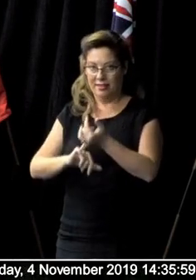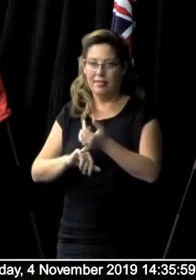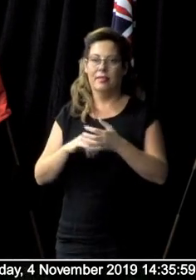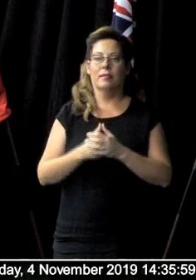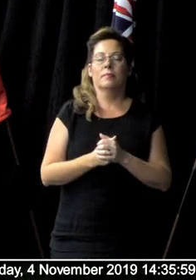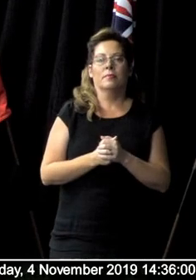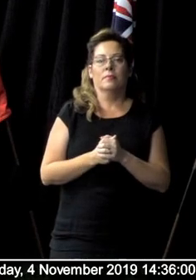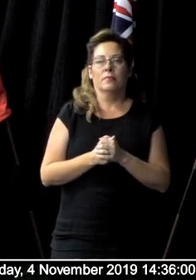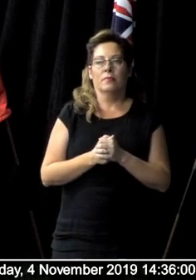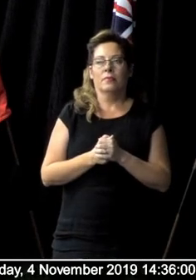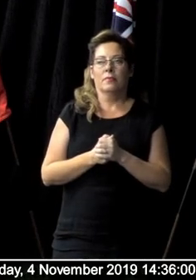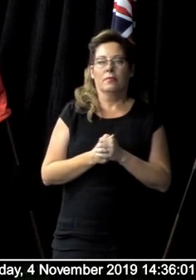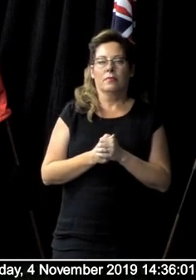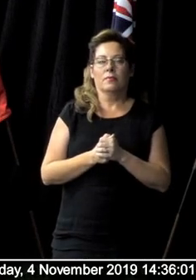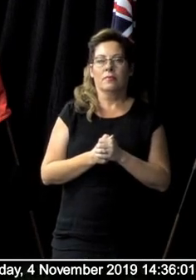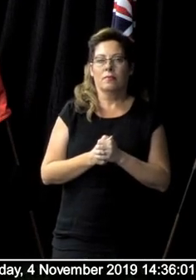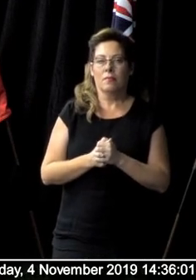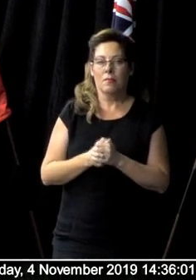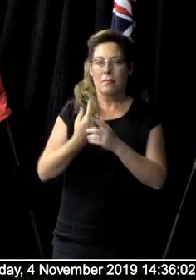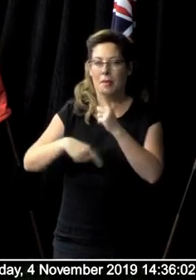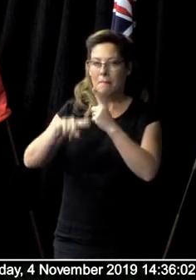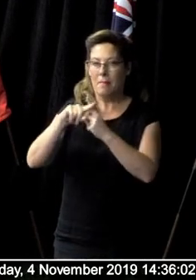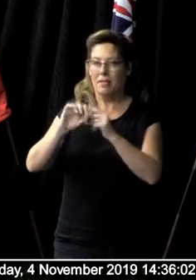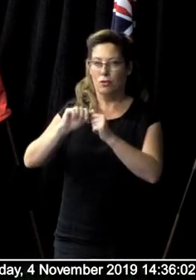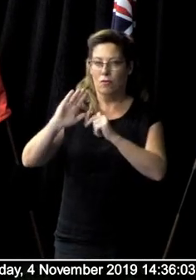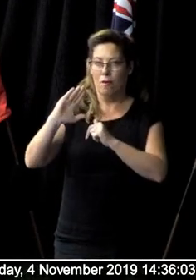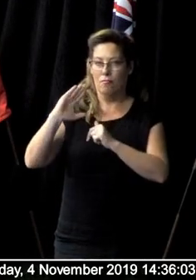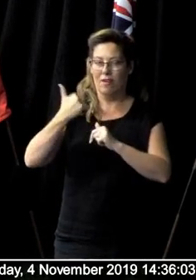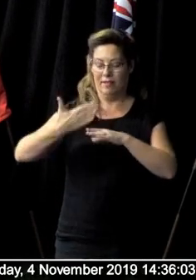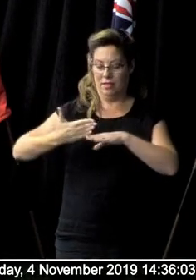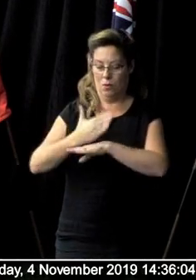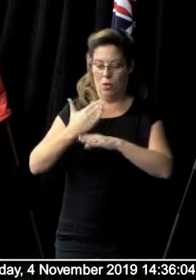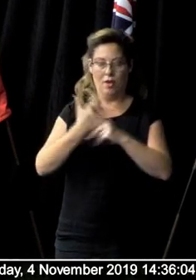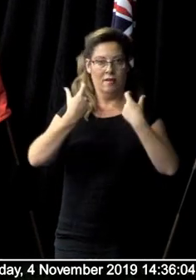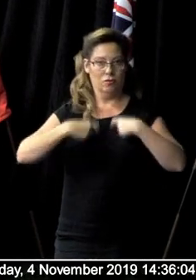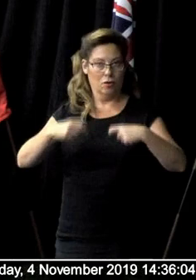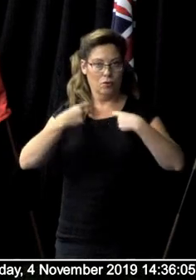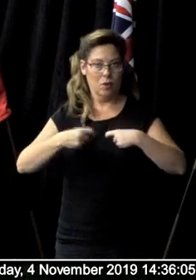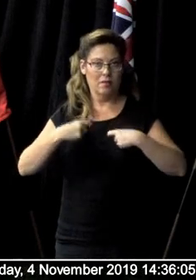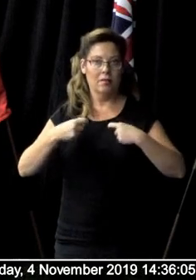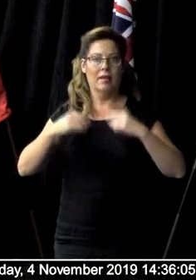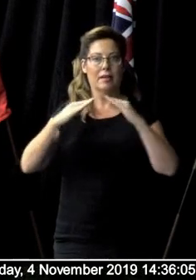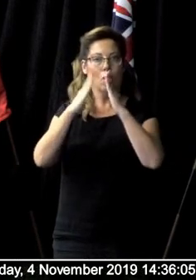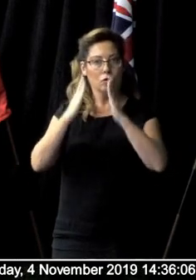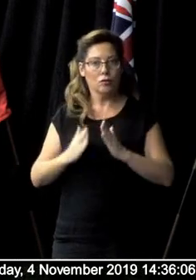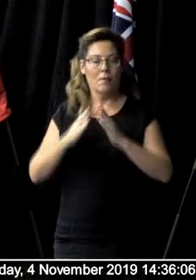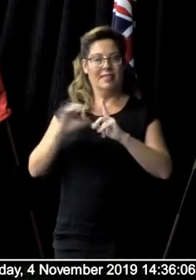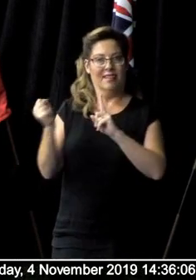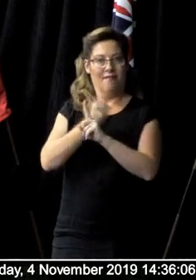Yes. And you’ve previously worked as a social worker and domestic violence worker and community development worker? I did.